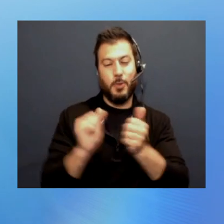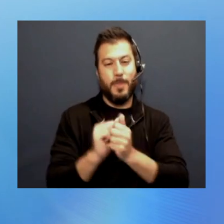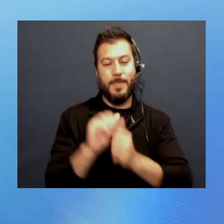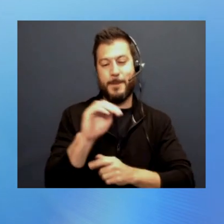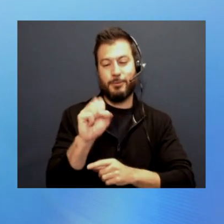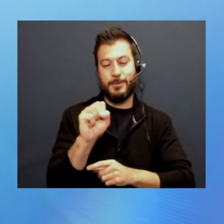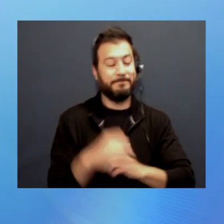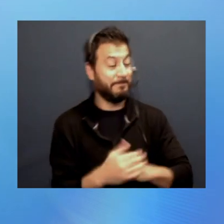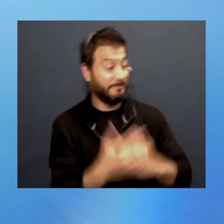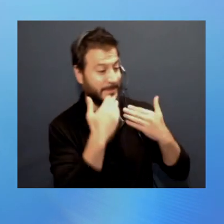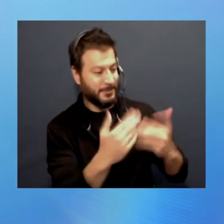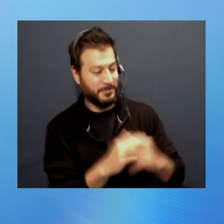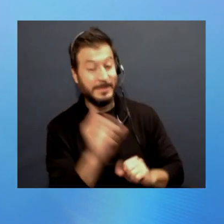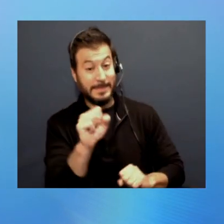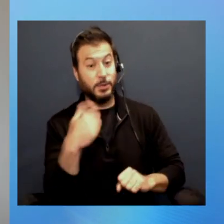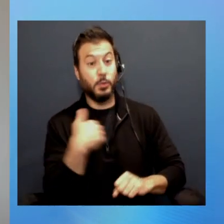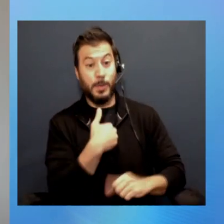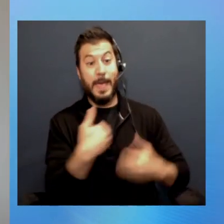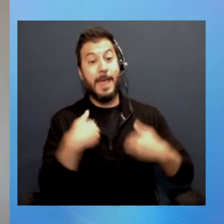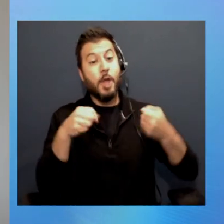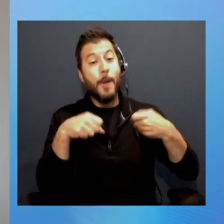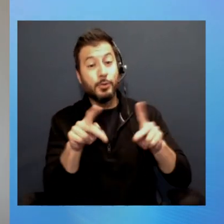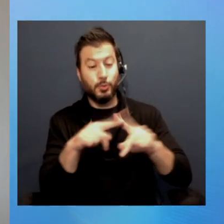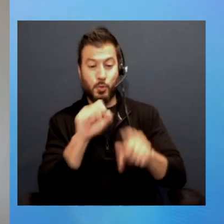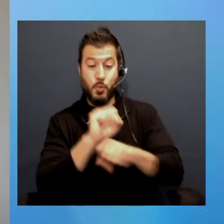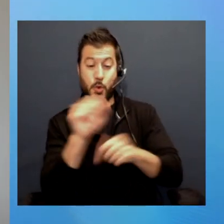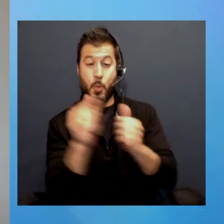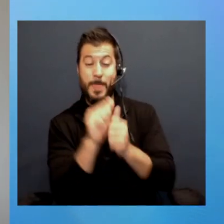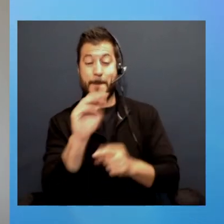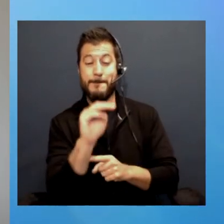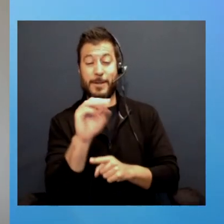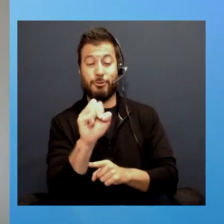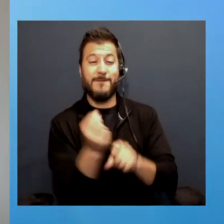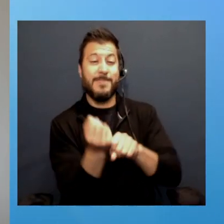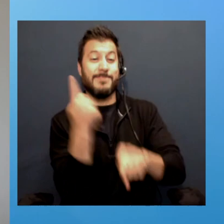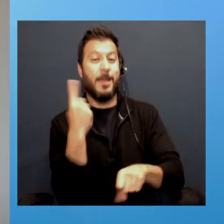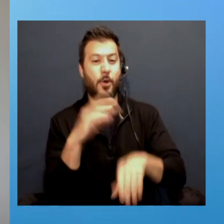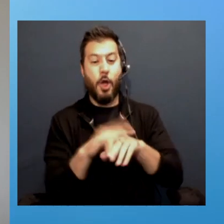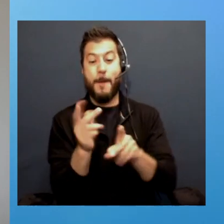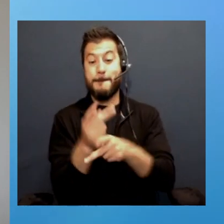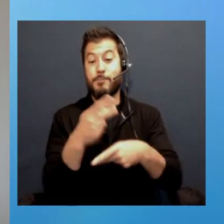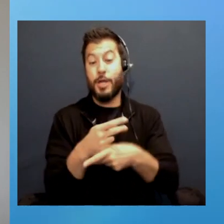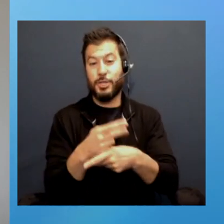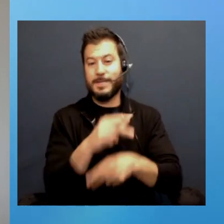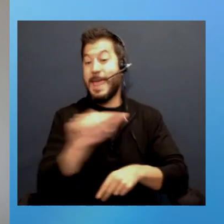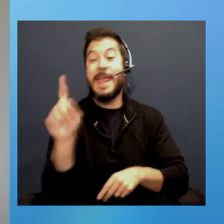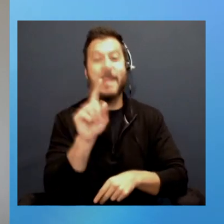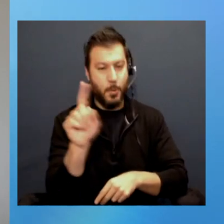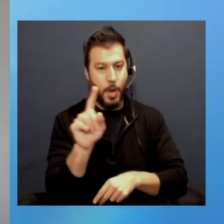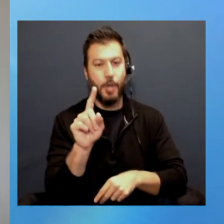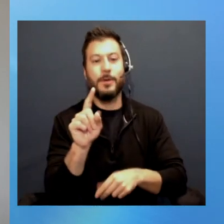our friends at Microsoft. Over to you, Aaron. Thanks, Maurizio. Yes we actually had the opportunity to work with Microsoft